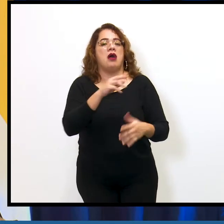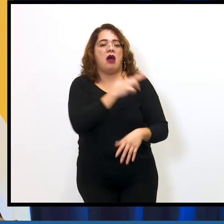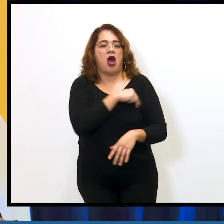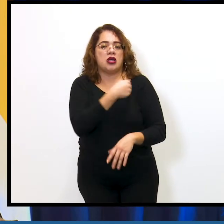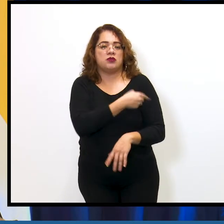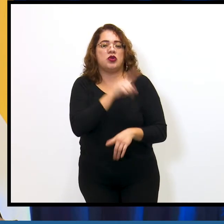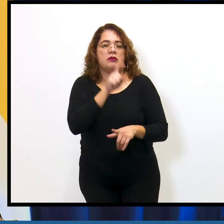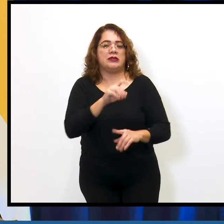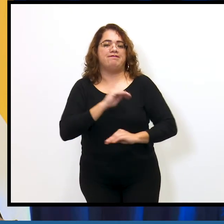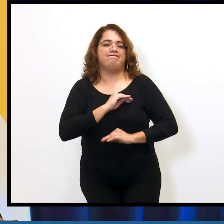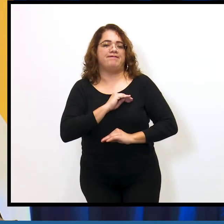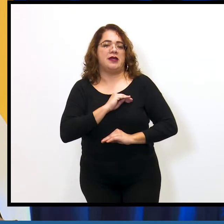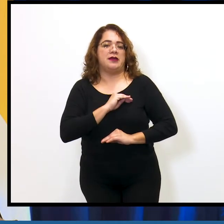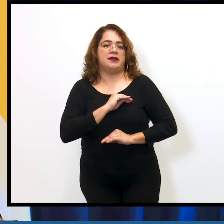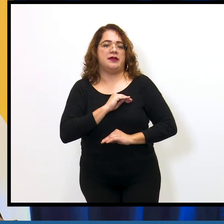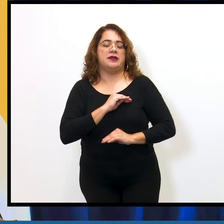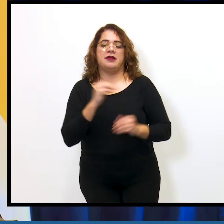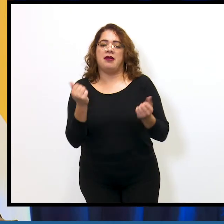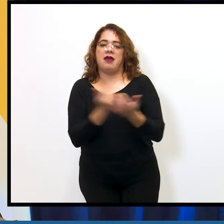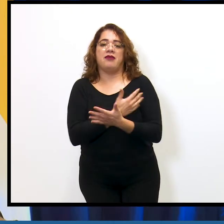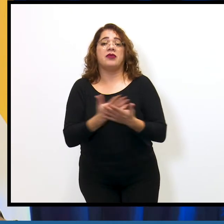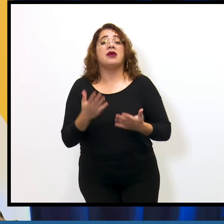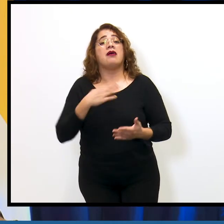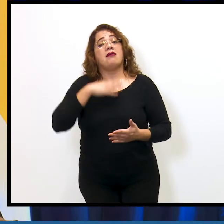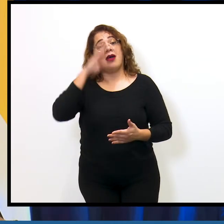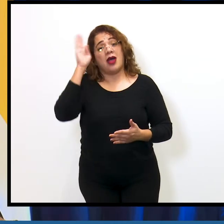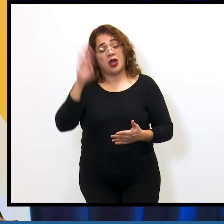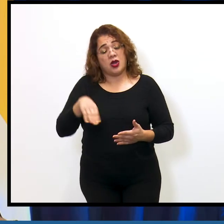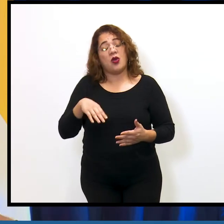mean this this should have happened a long time ago so I'm just very hopeful that it happened